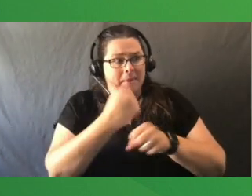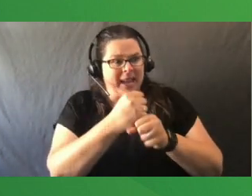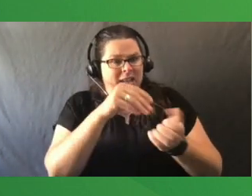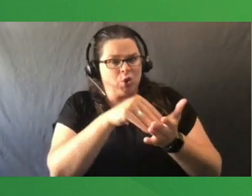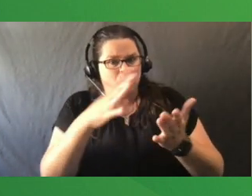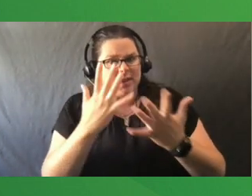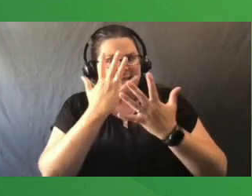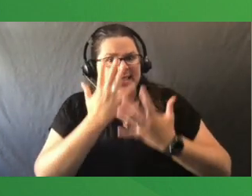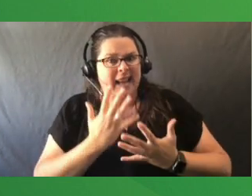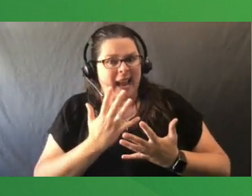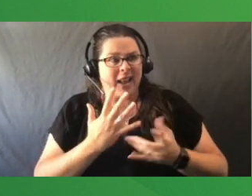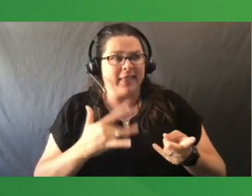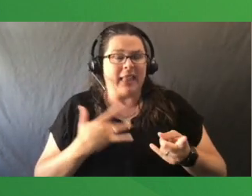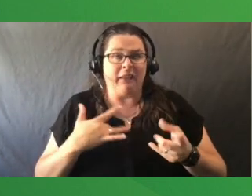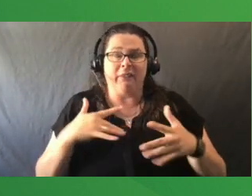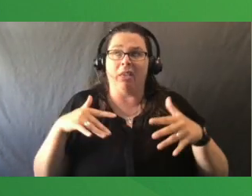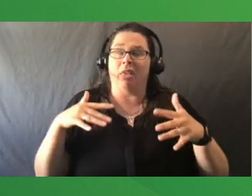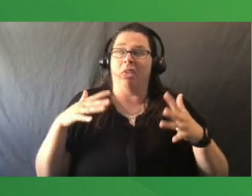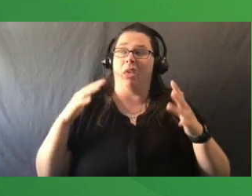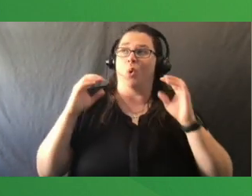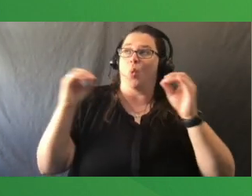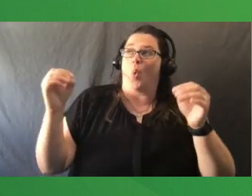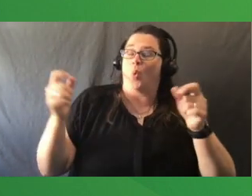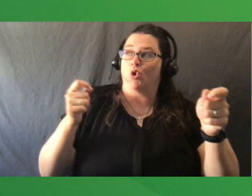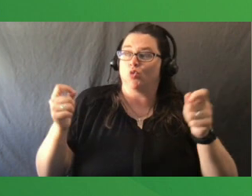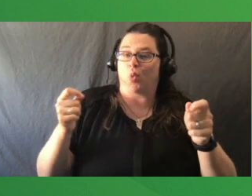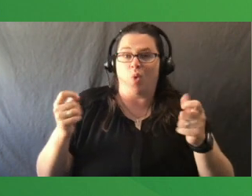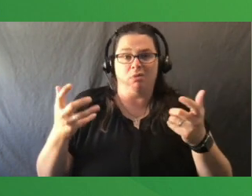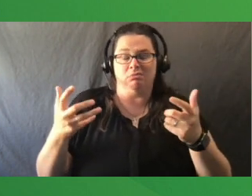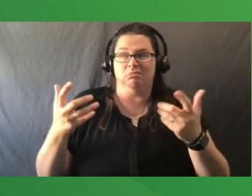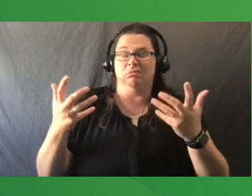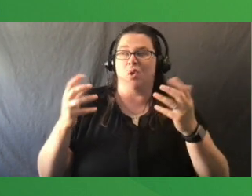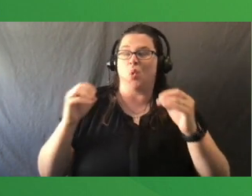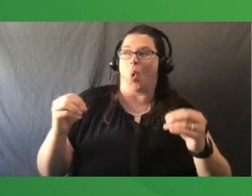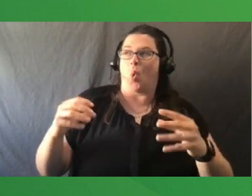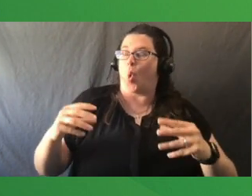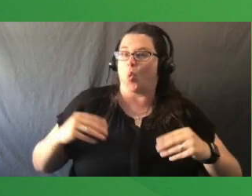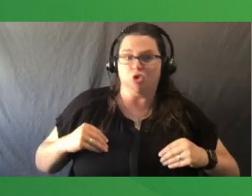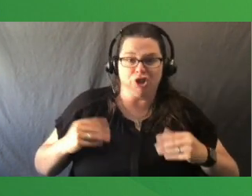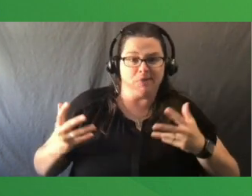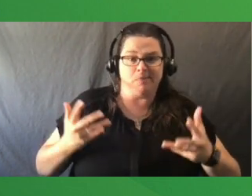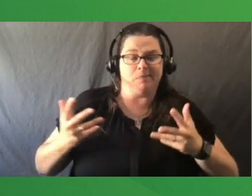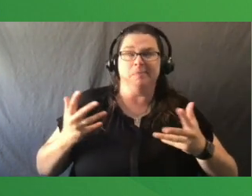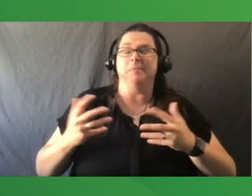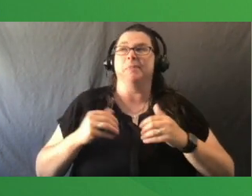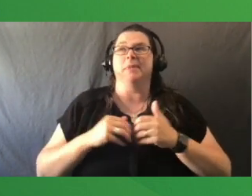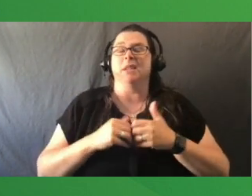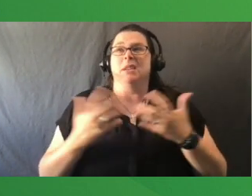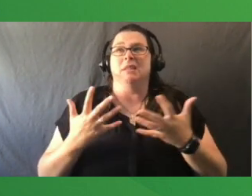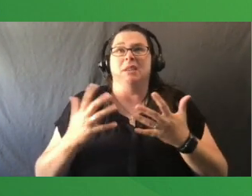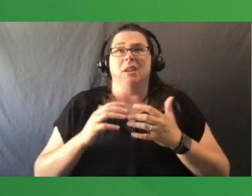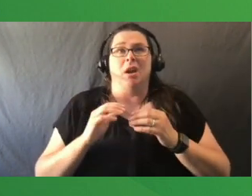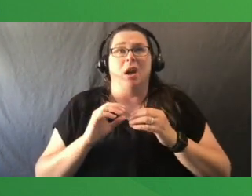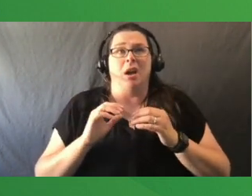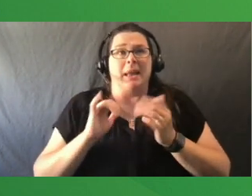they have any control or ownership or a way to deal with it.